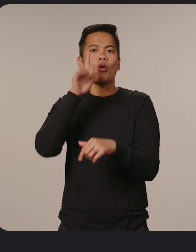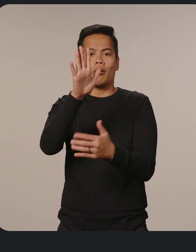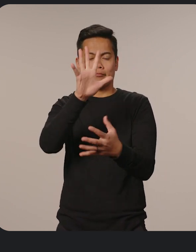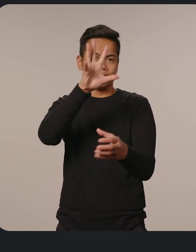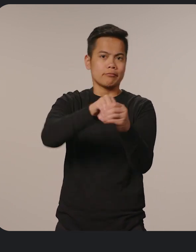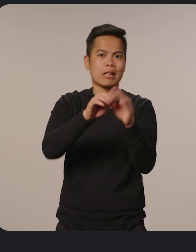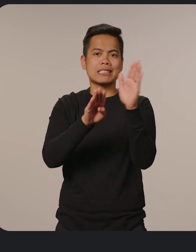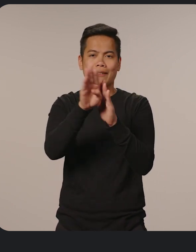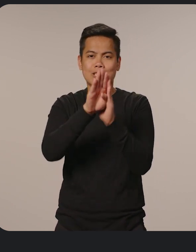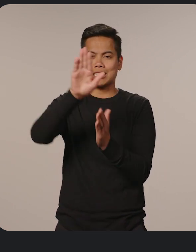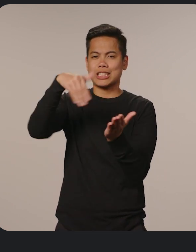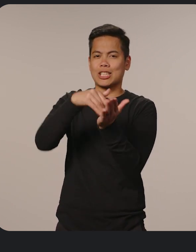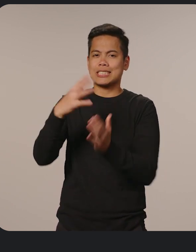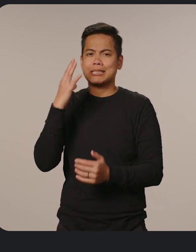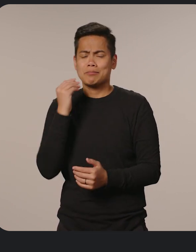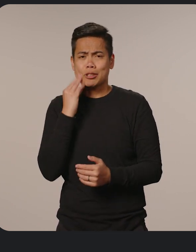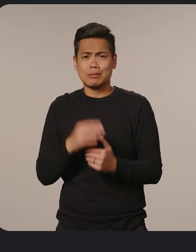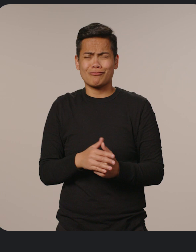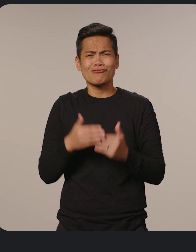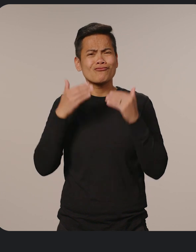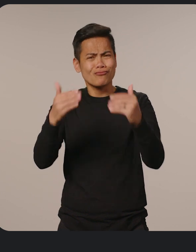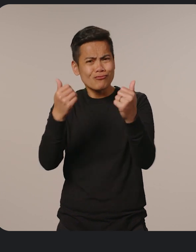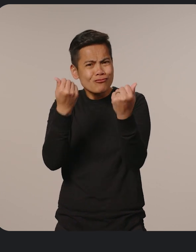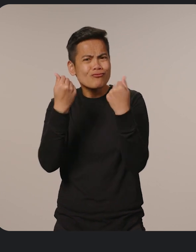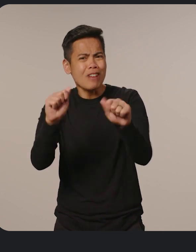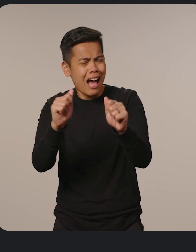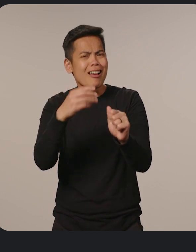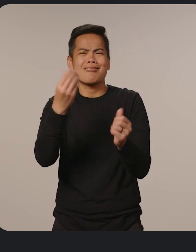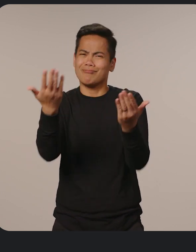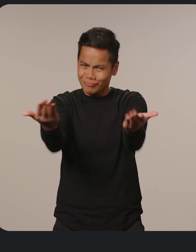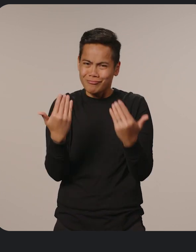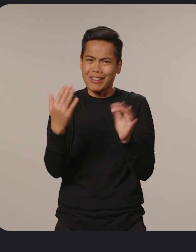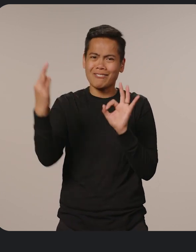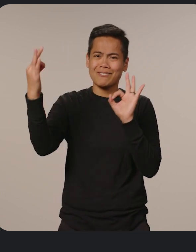And give us your feedback so we can iterate and improve.